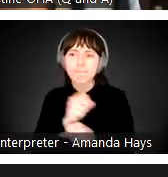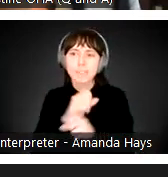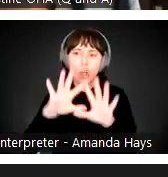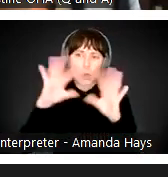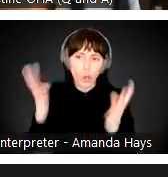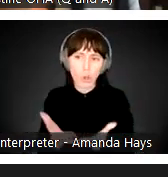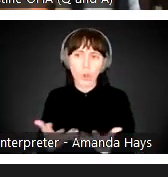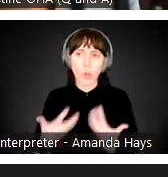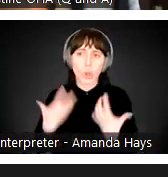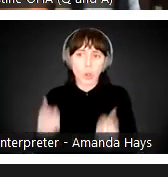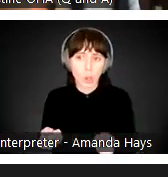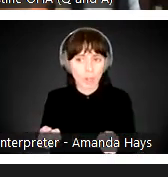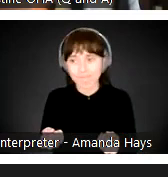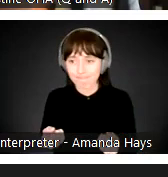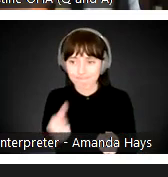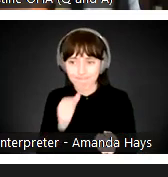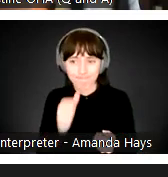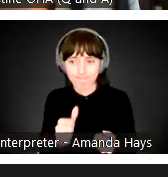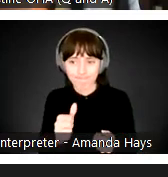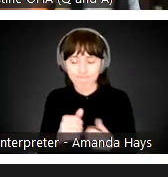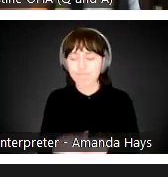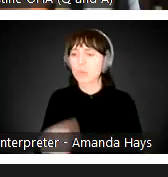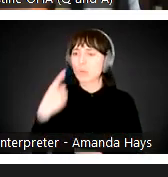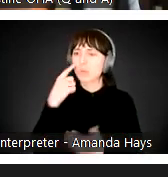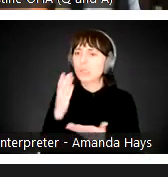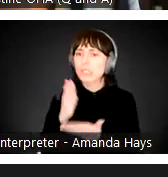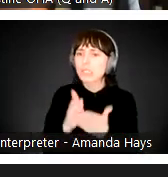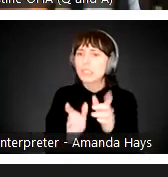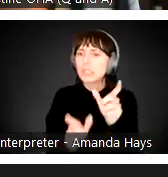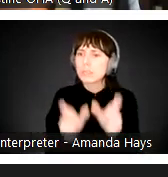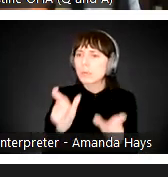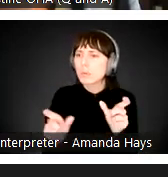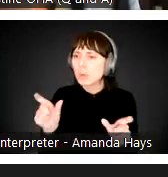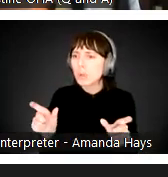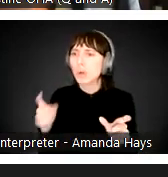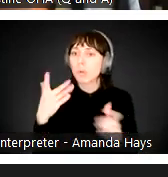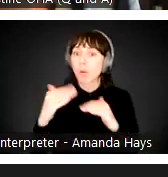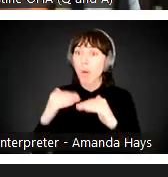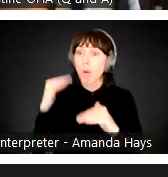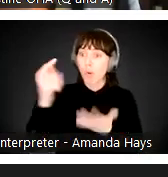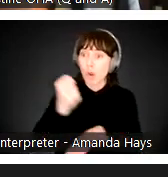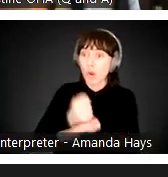you to actually get better. Because I do think, for some people, there is the potential that the overtreatment can